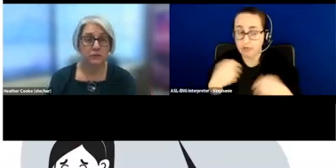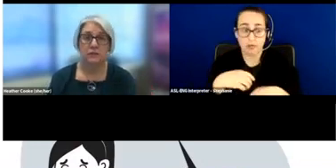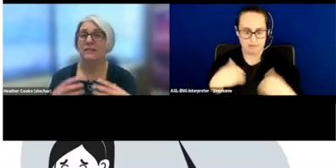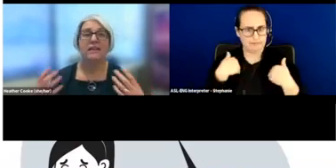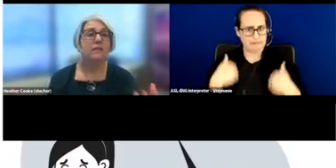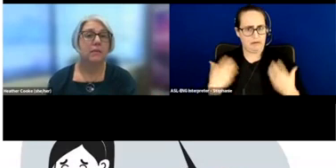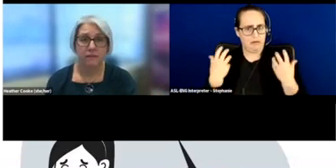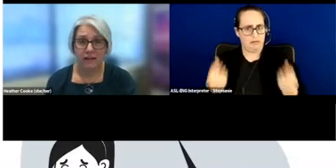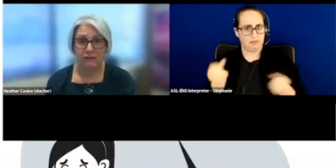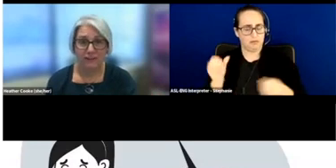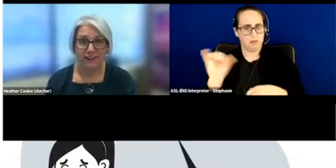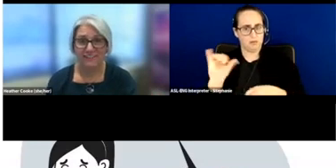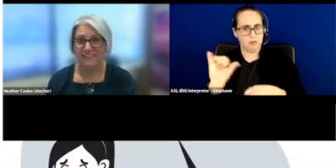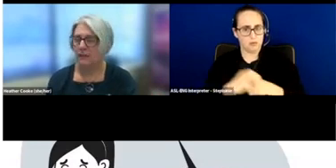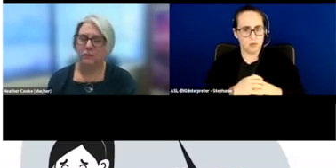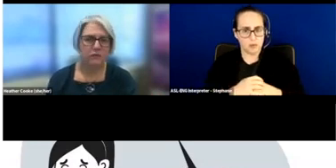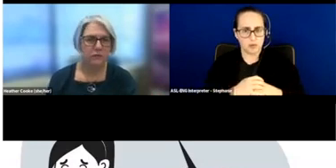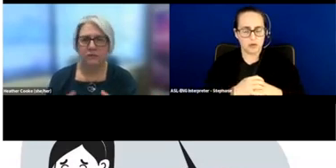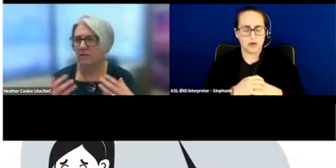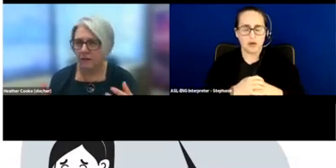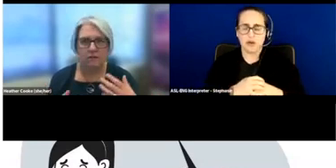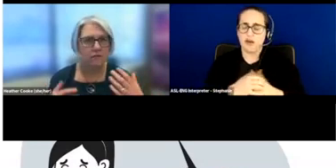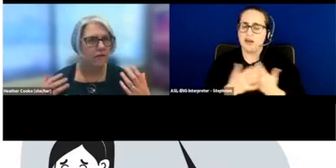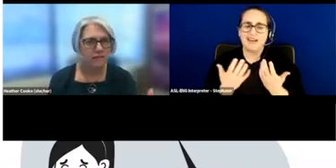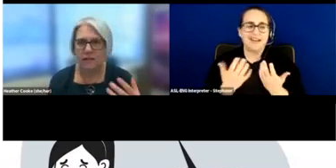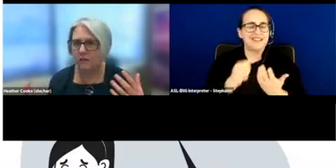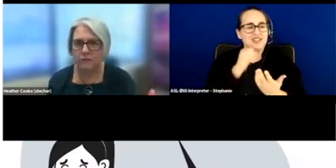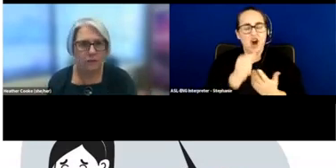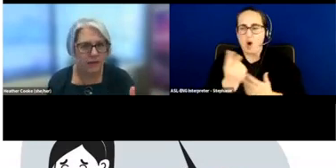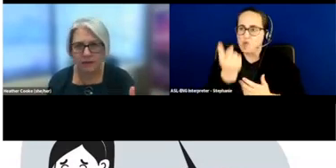death by 1000 cuts. There was no single excessive traumatic